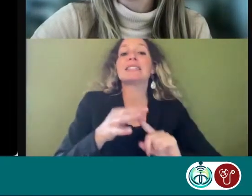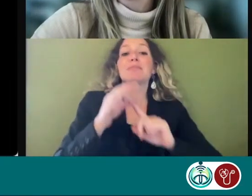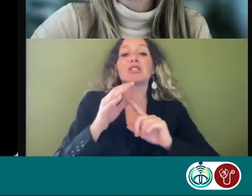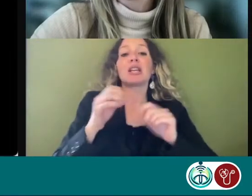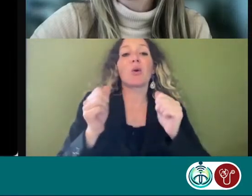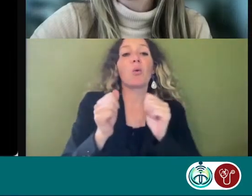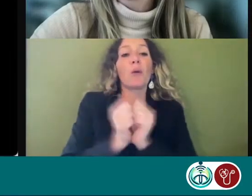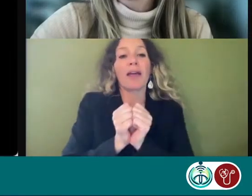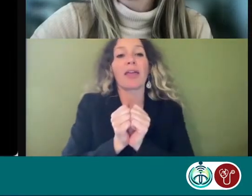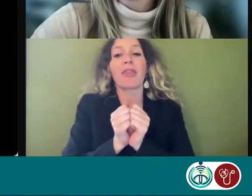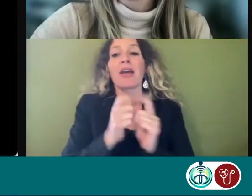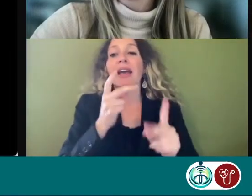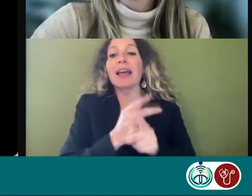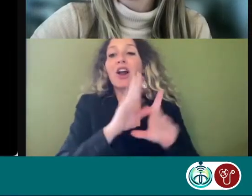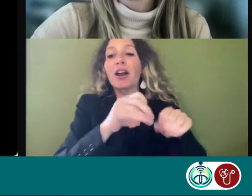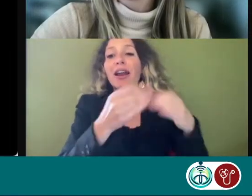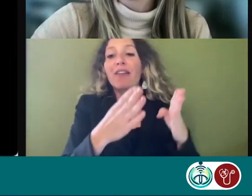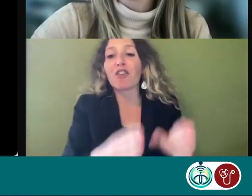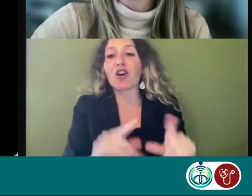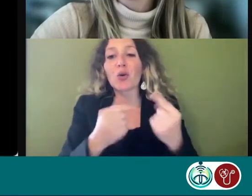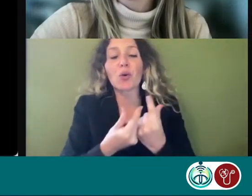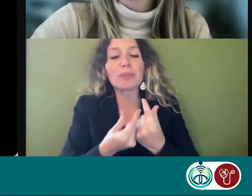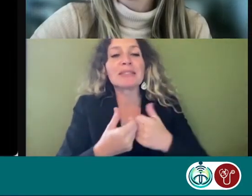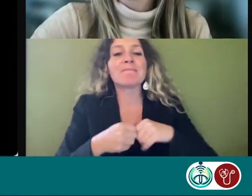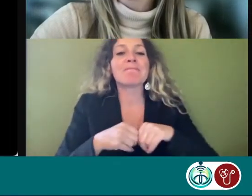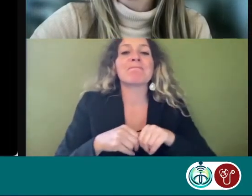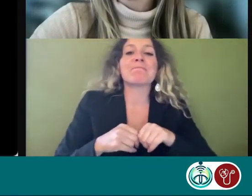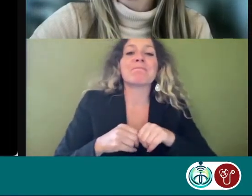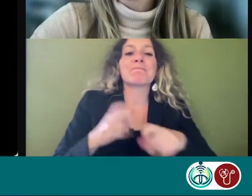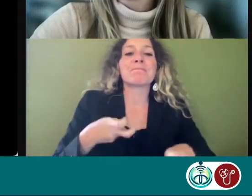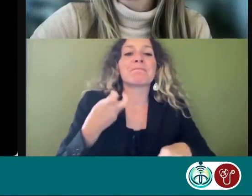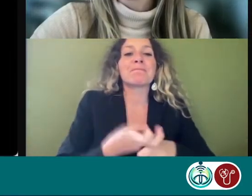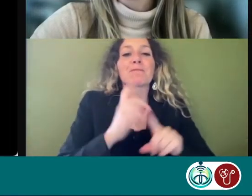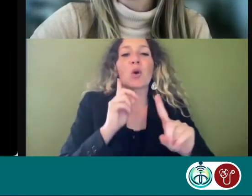When he's getting older, it's too hard for him to attend in-person visits because transition